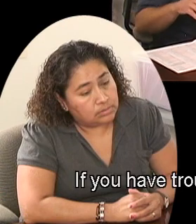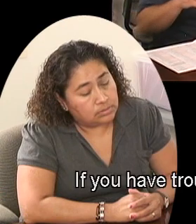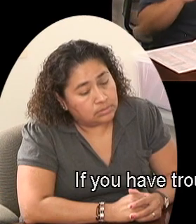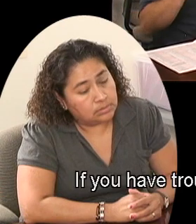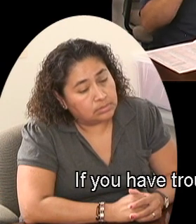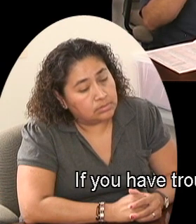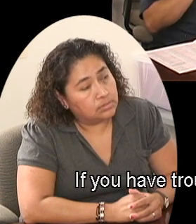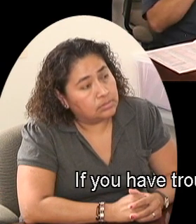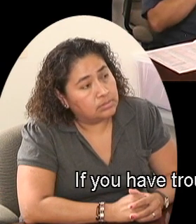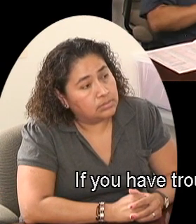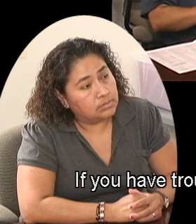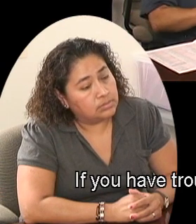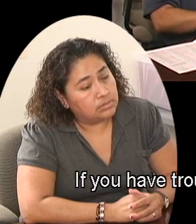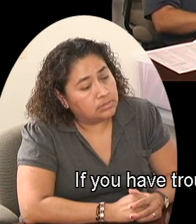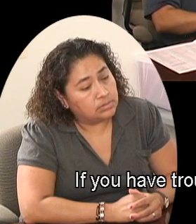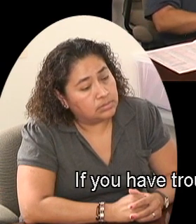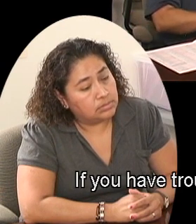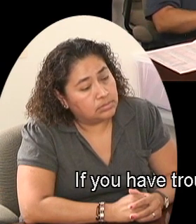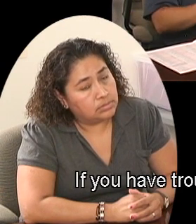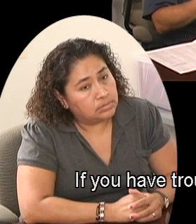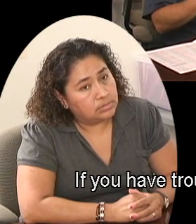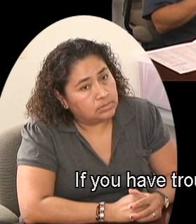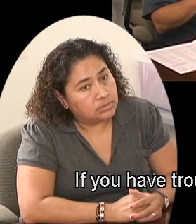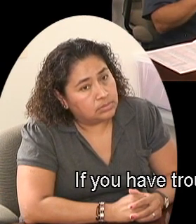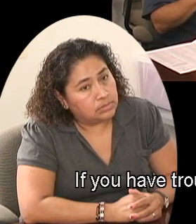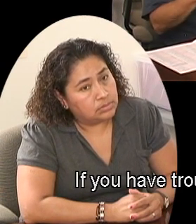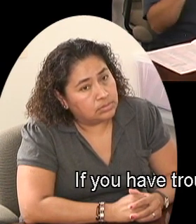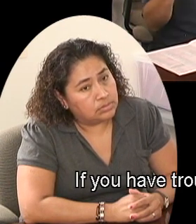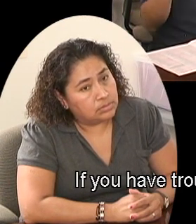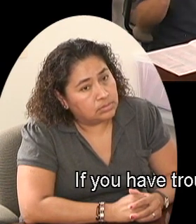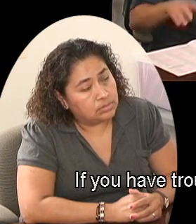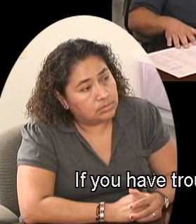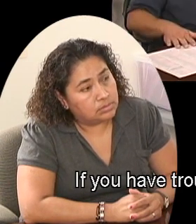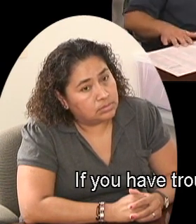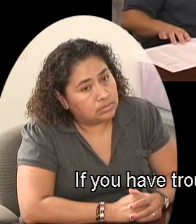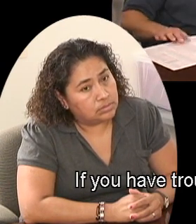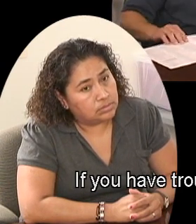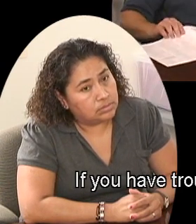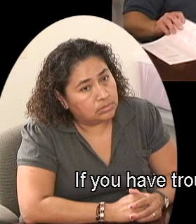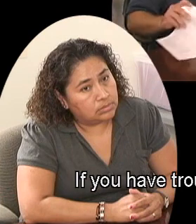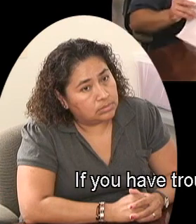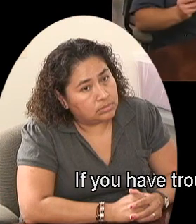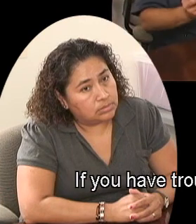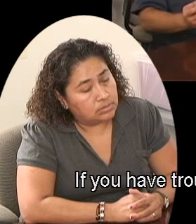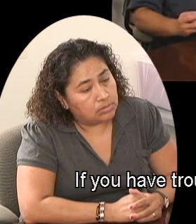If you have trouble with a word, ask.